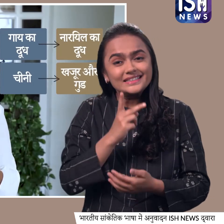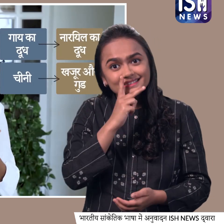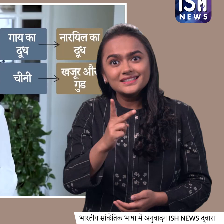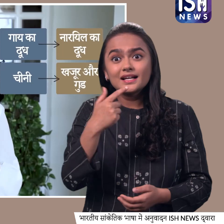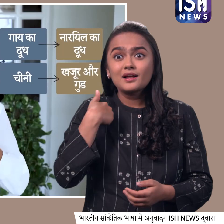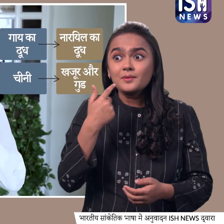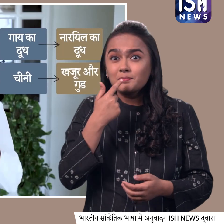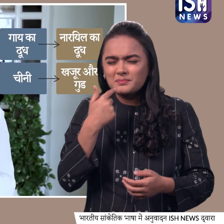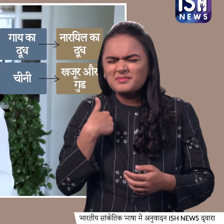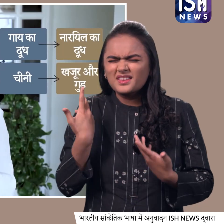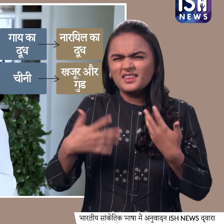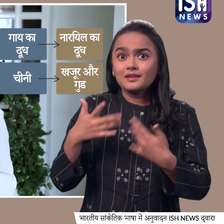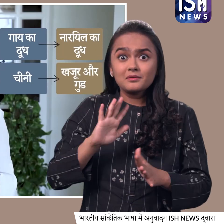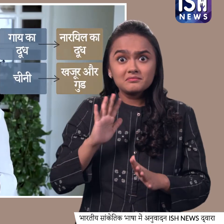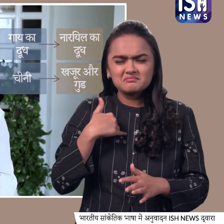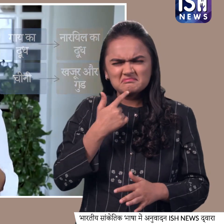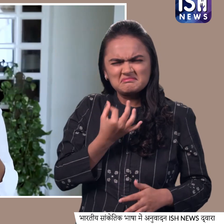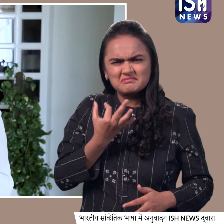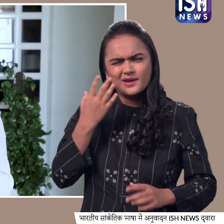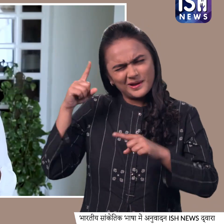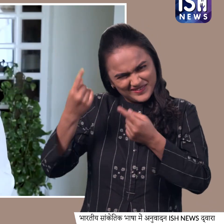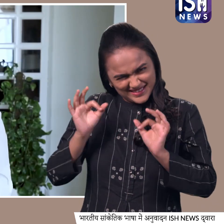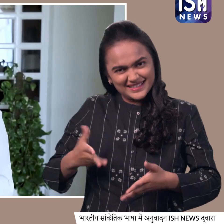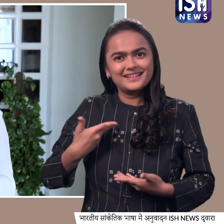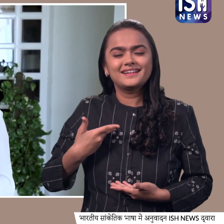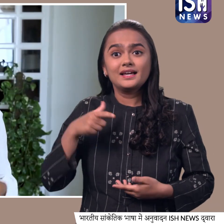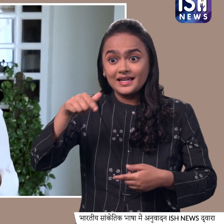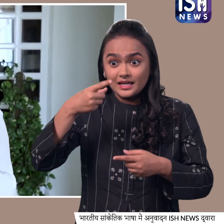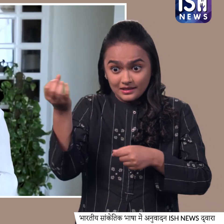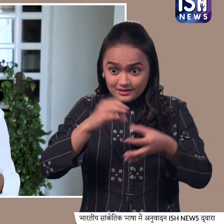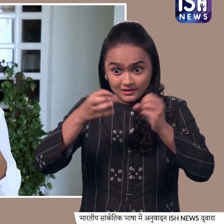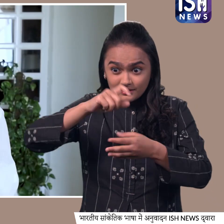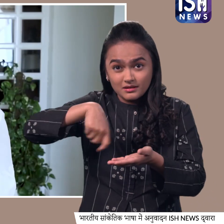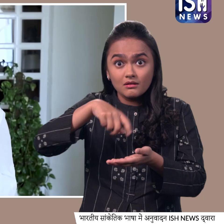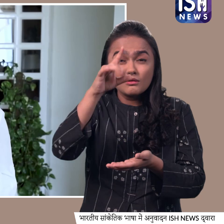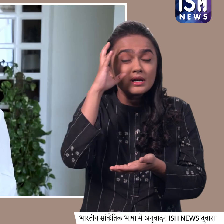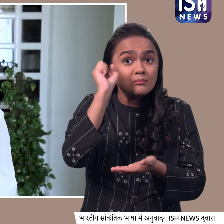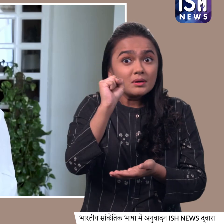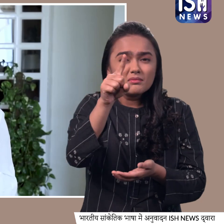We will never compromise on taste. While making these receipes, keep one thing in mind.